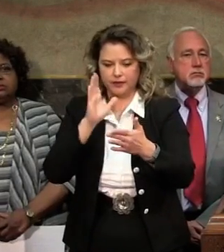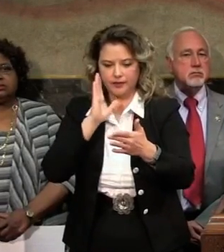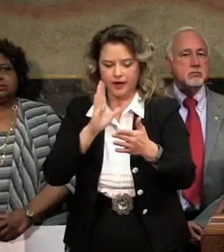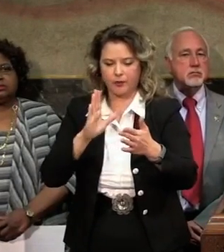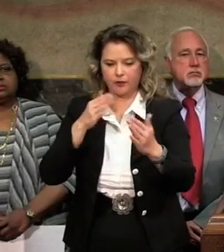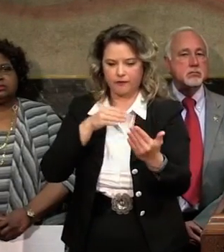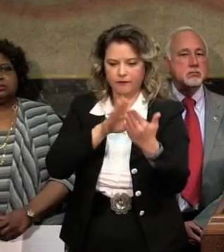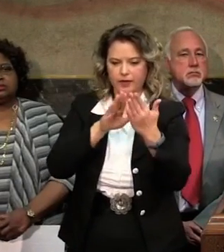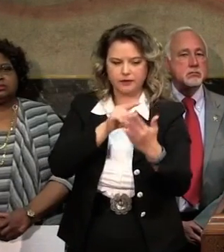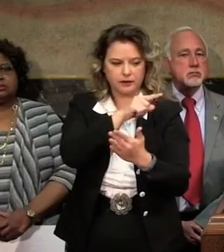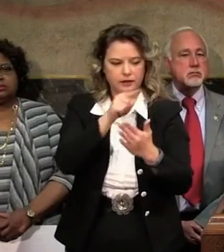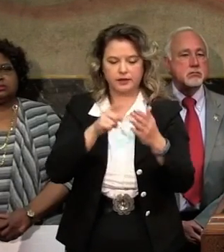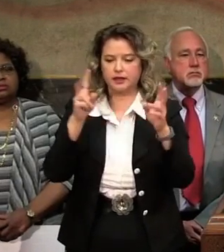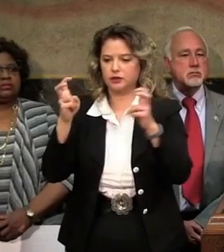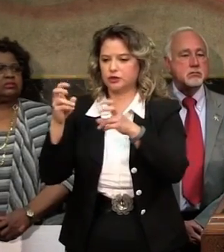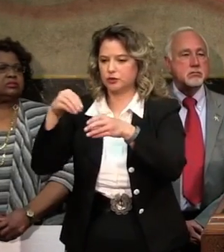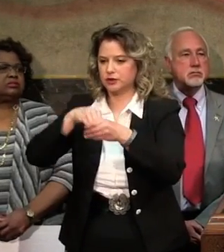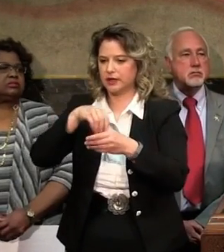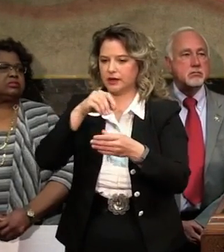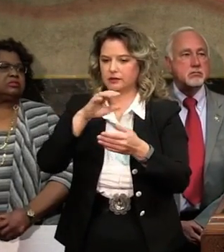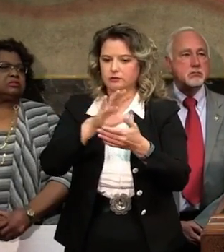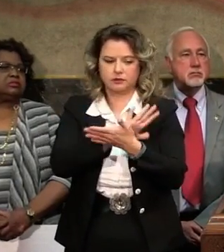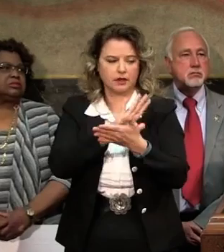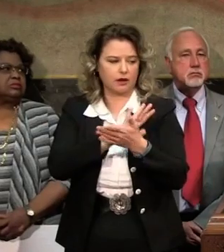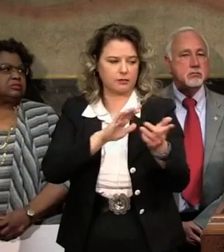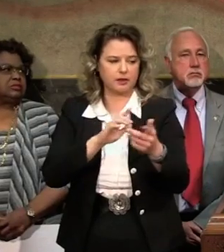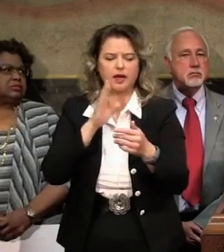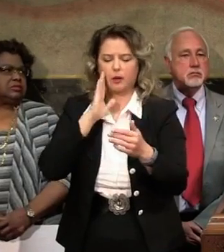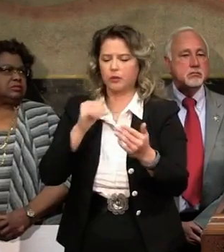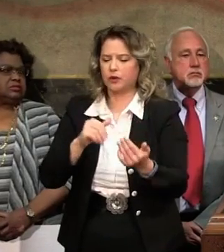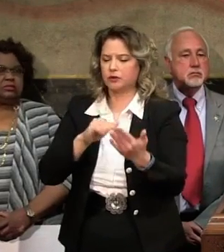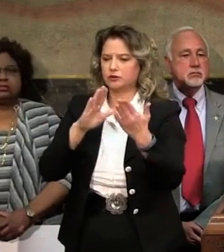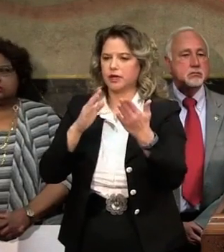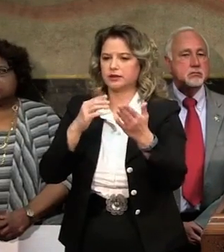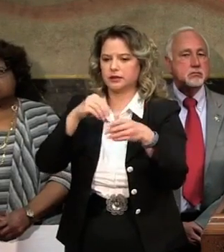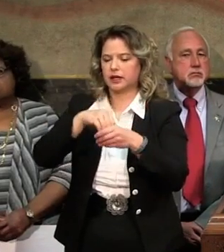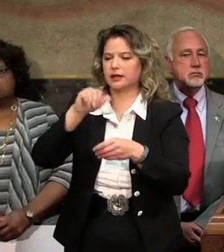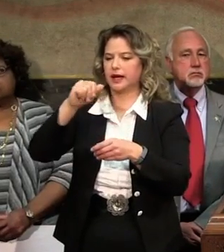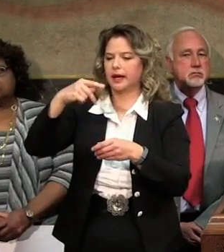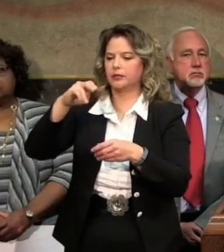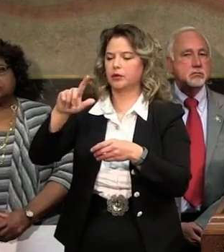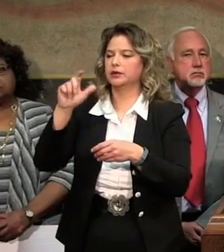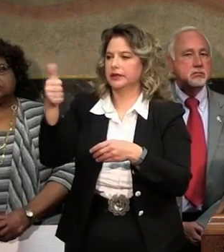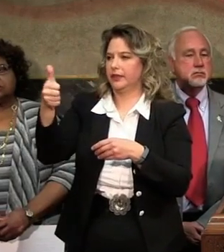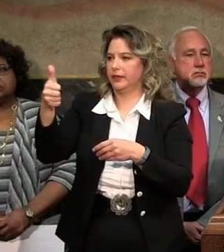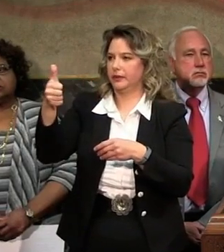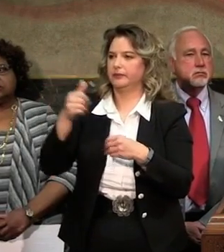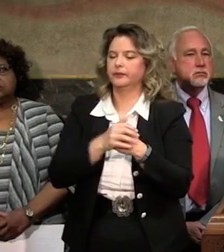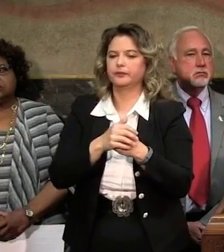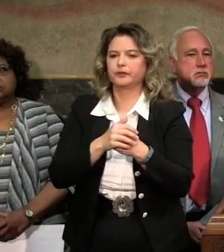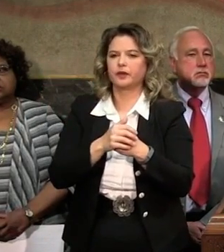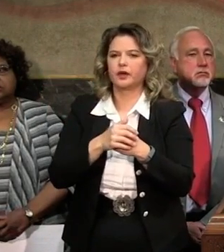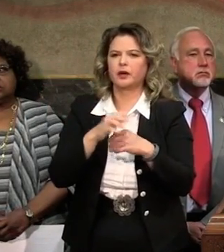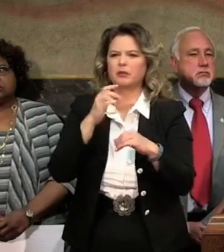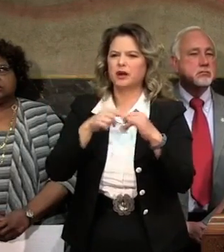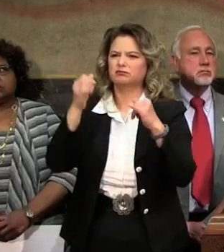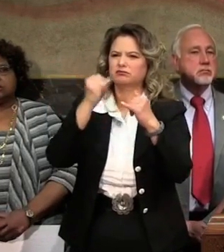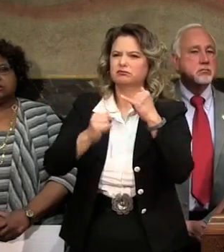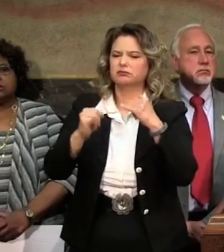this upcoming session beginning on April the 10th ultimately the legislature will be the arbiters